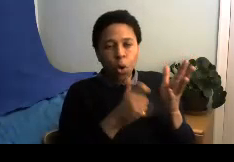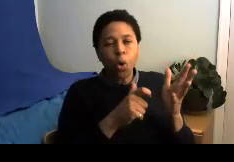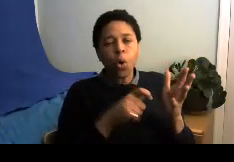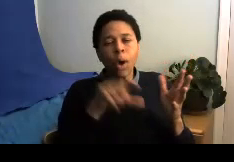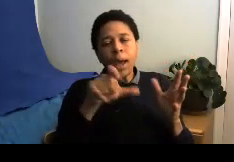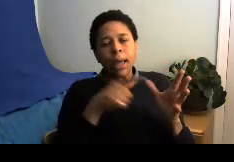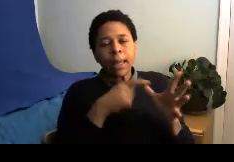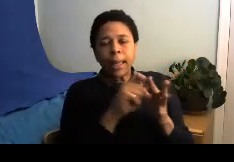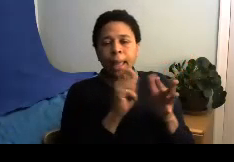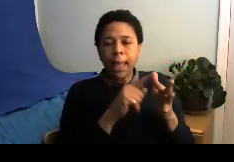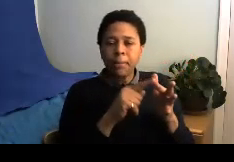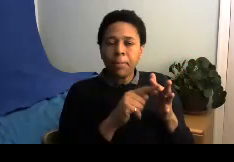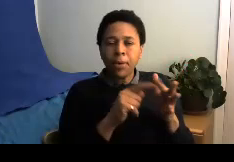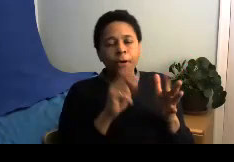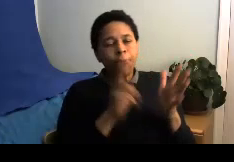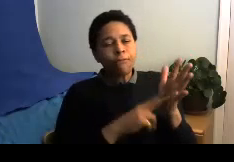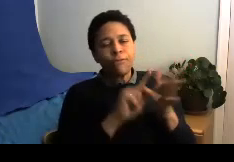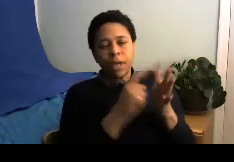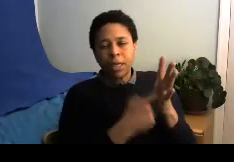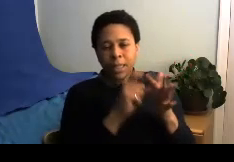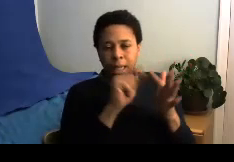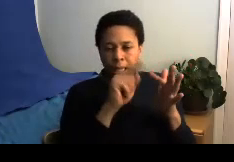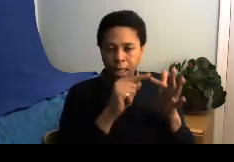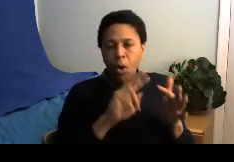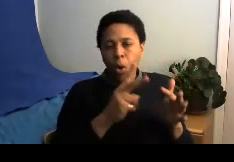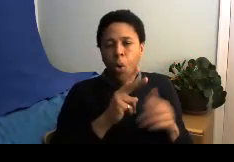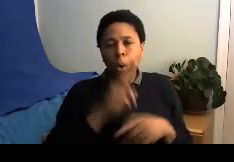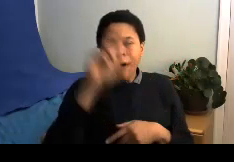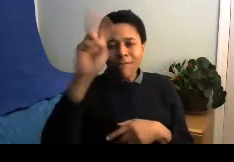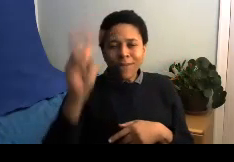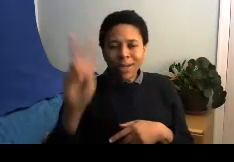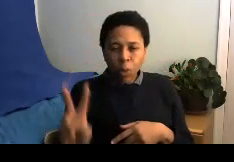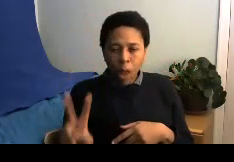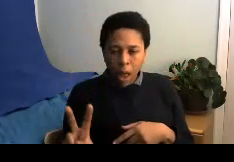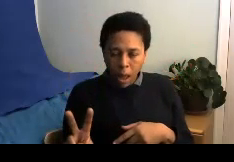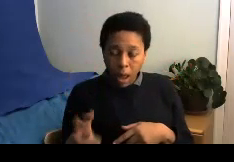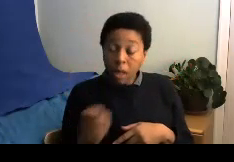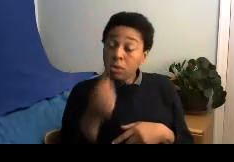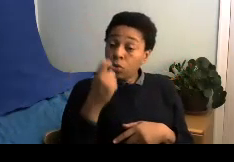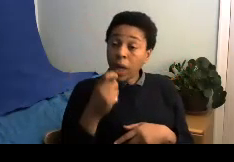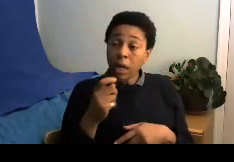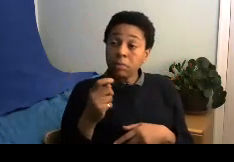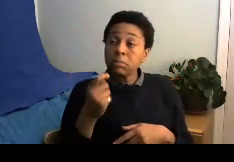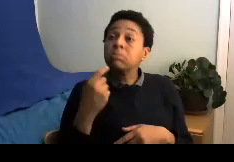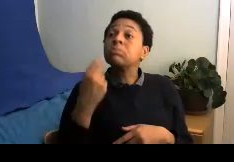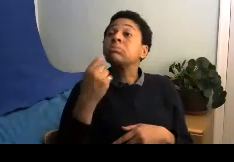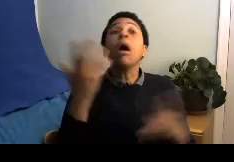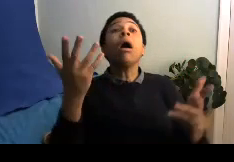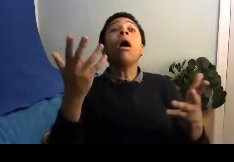Venezuela, if we're going to stick with another V. You can just call the Elders in the congregation, wherever you're